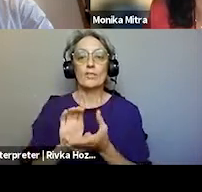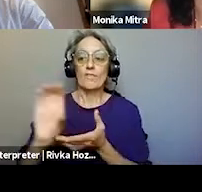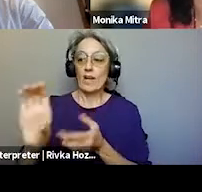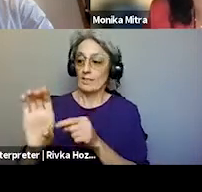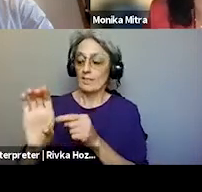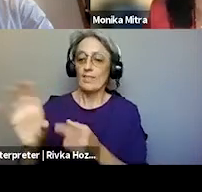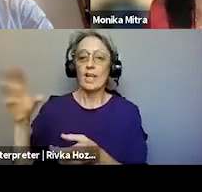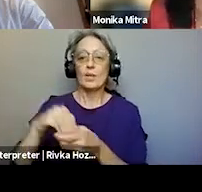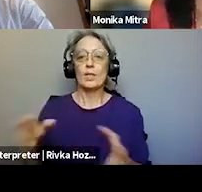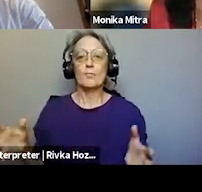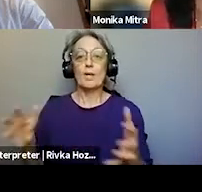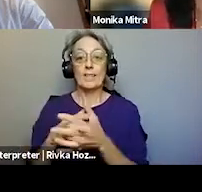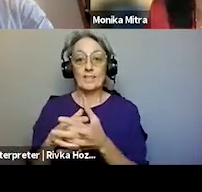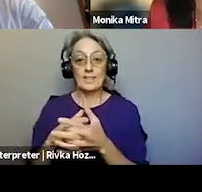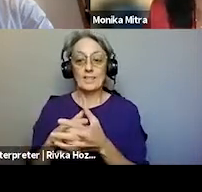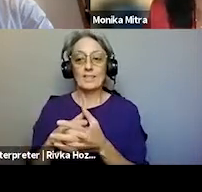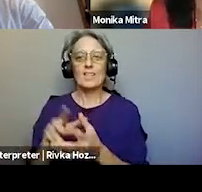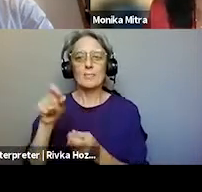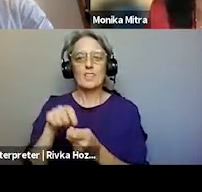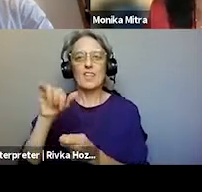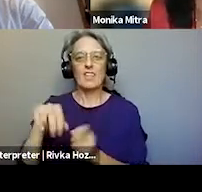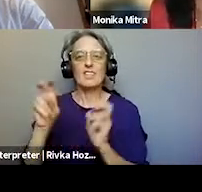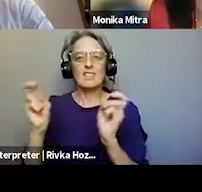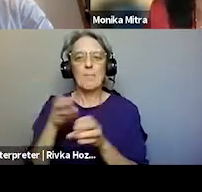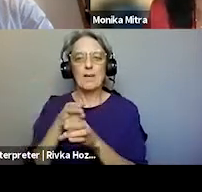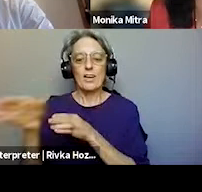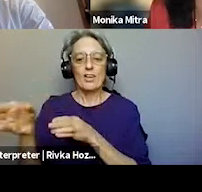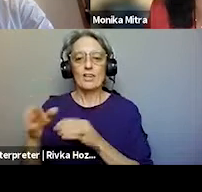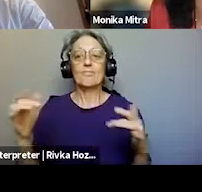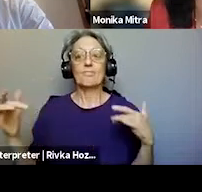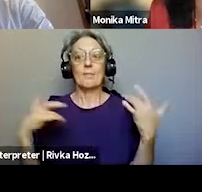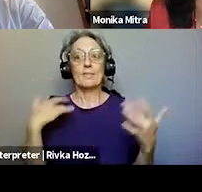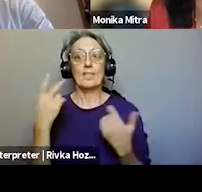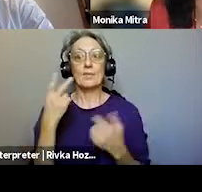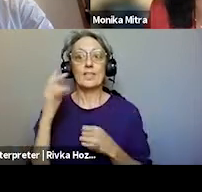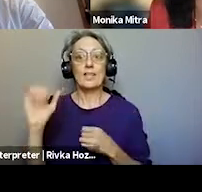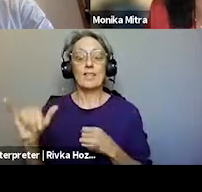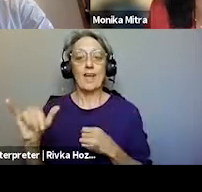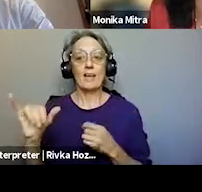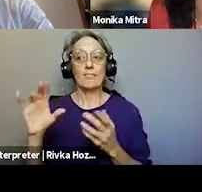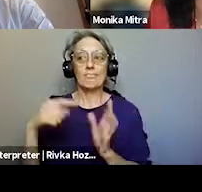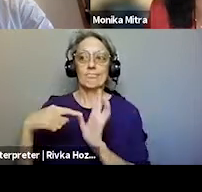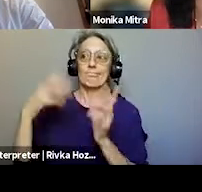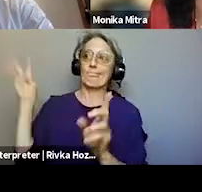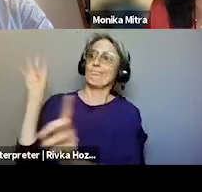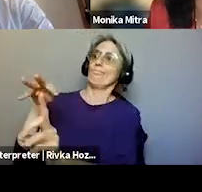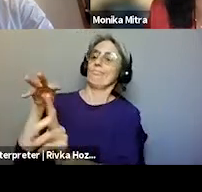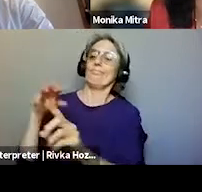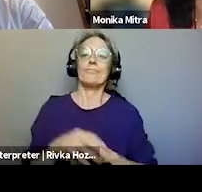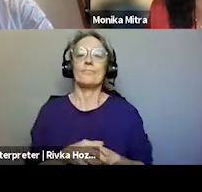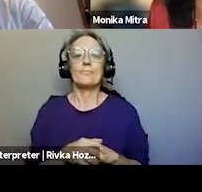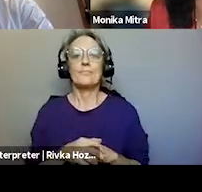on the specific topic area so it's pretty exciting to see that highlighted. And then this workshop